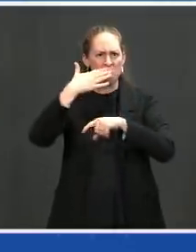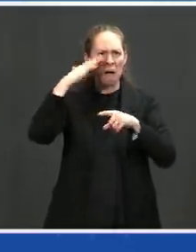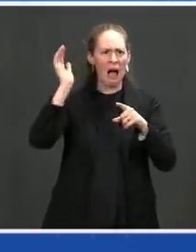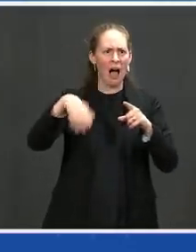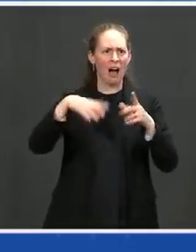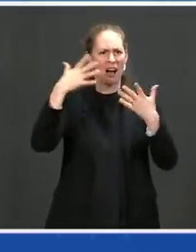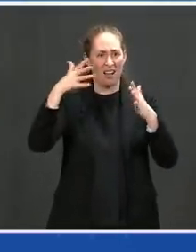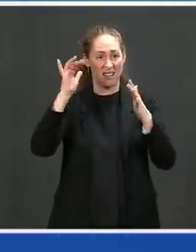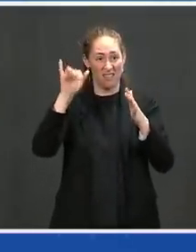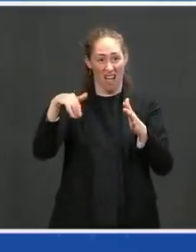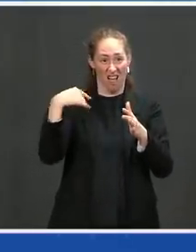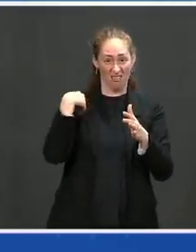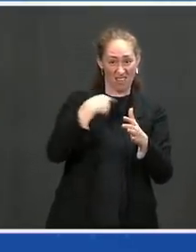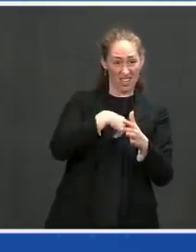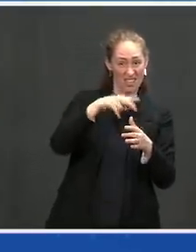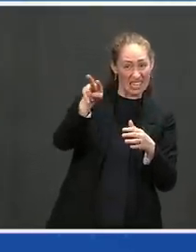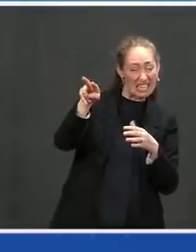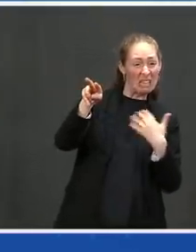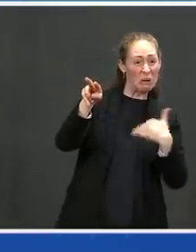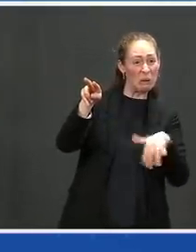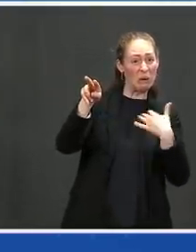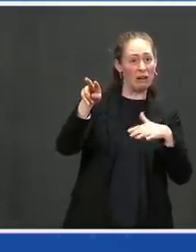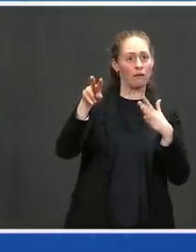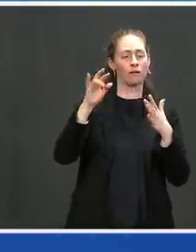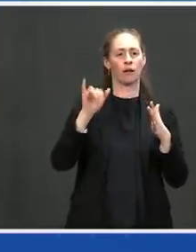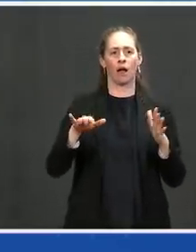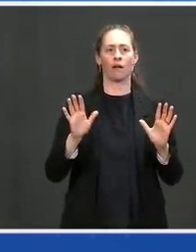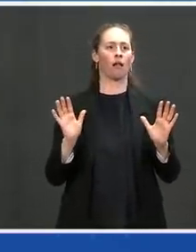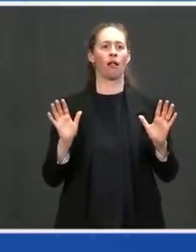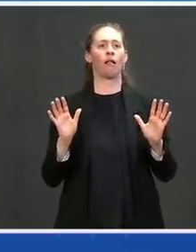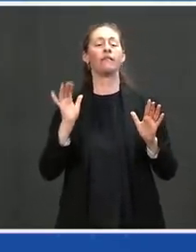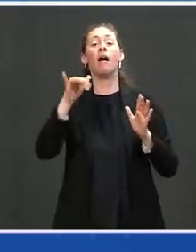The moment a President walks away from that, as the last one did,